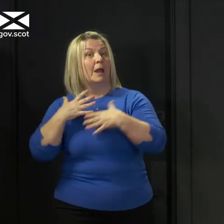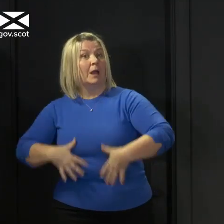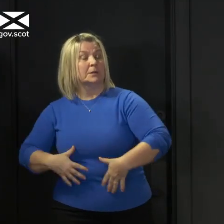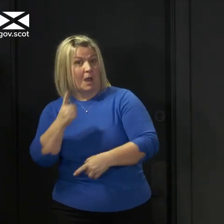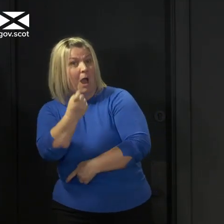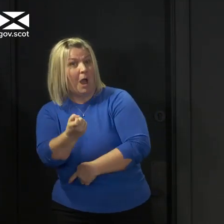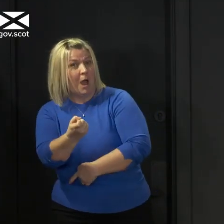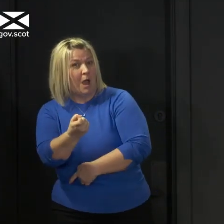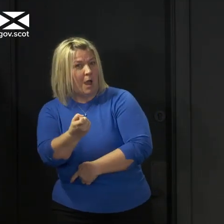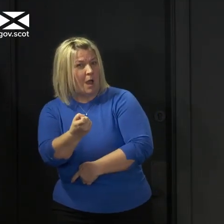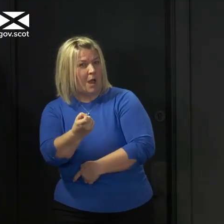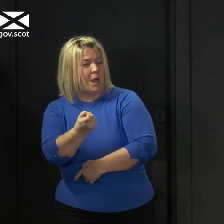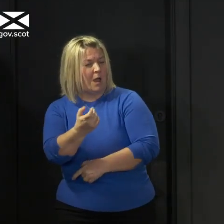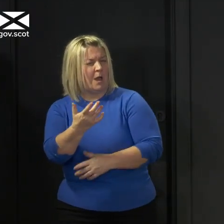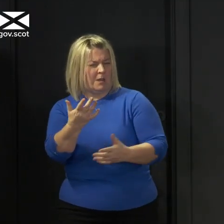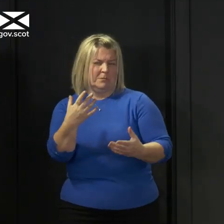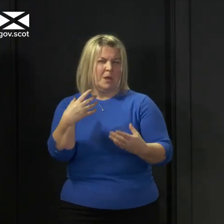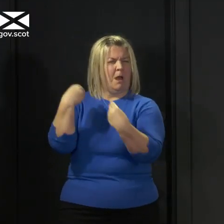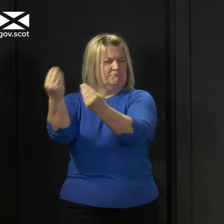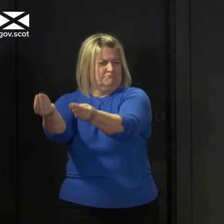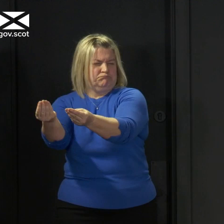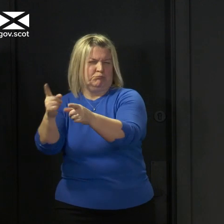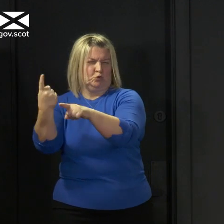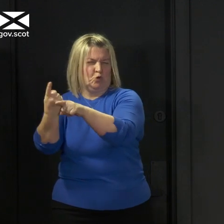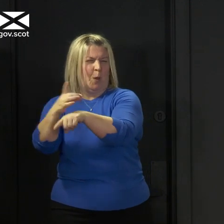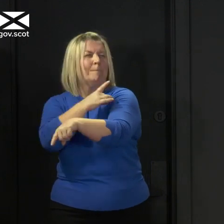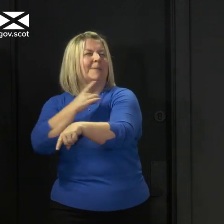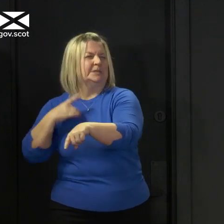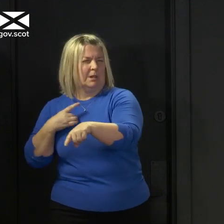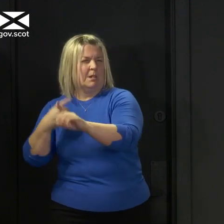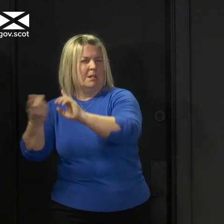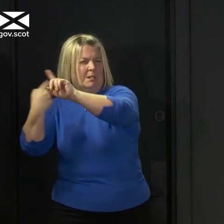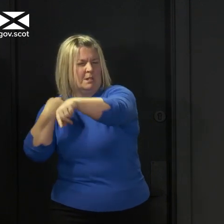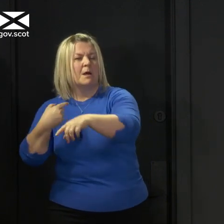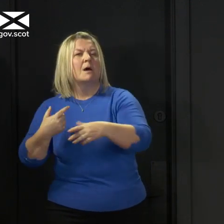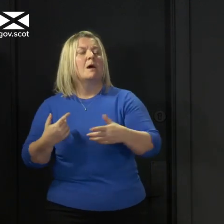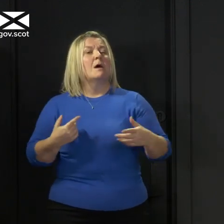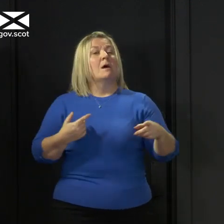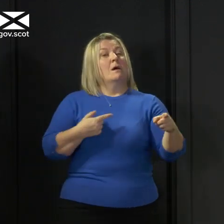Gregor on the antibody test point in a moment just in relation to the first